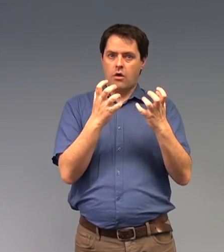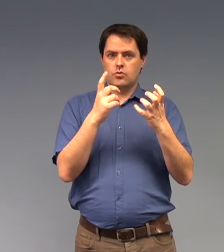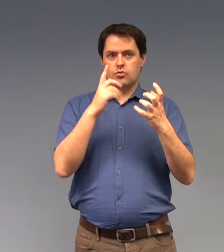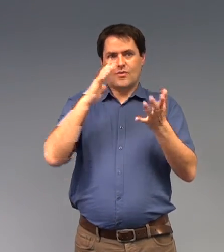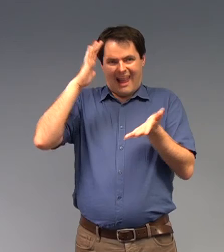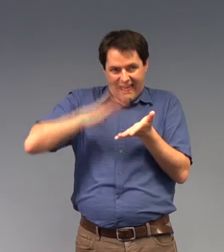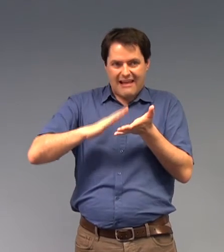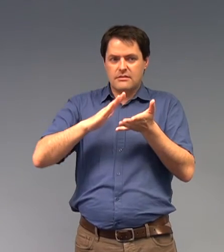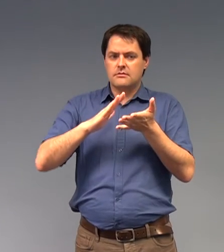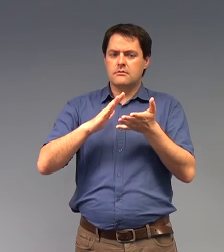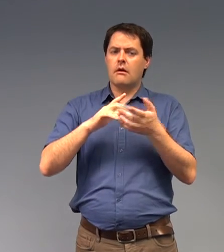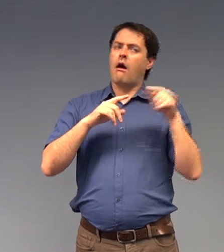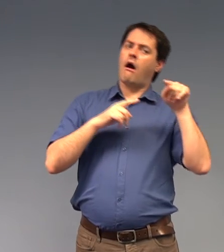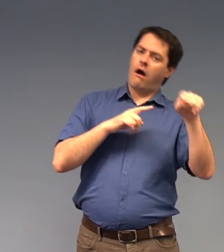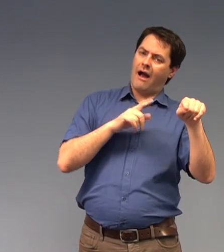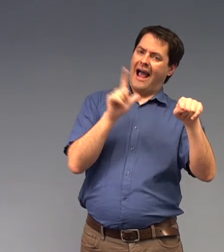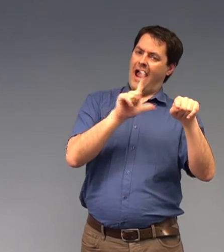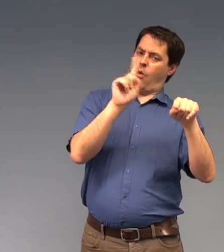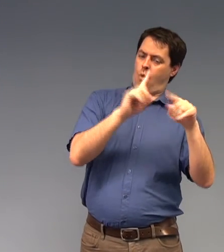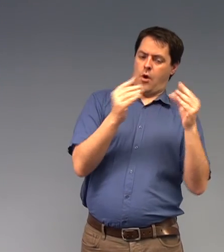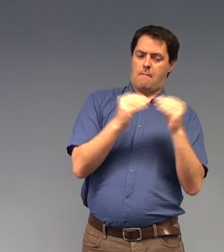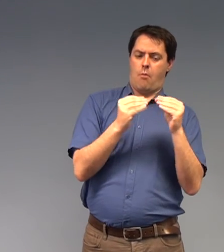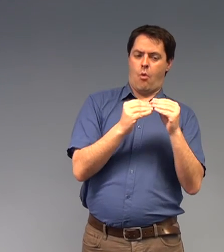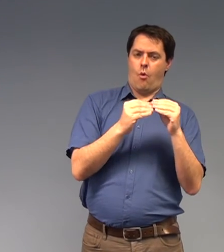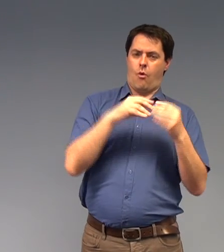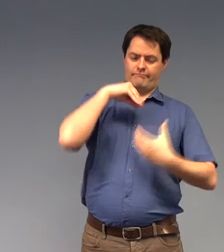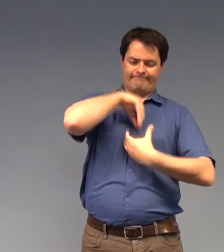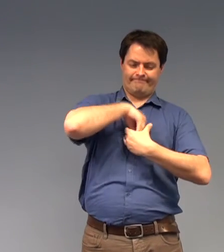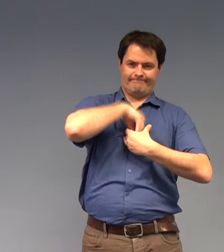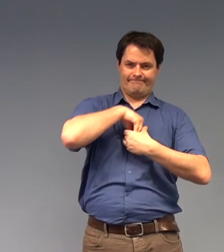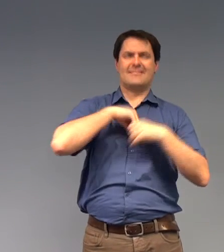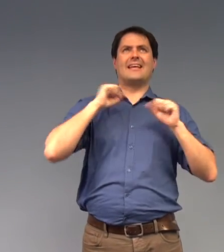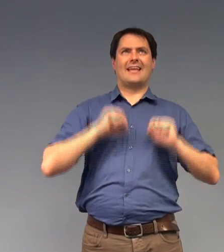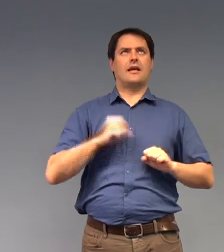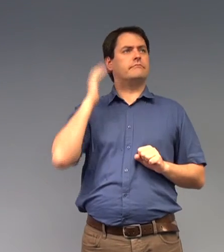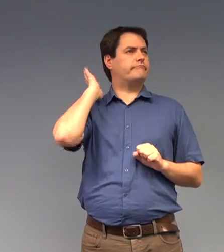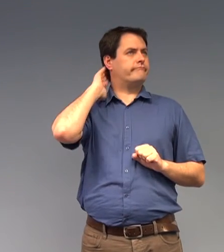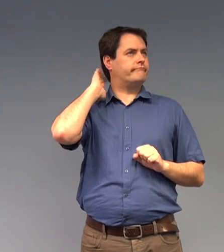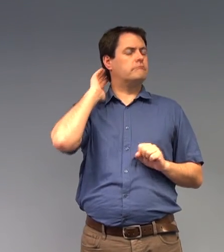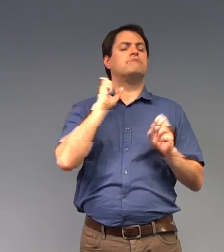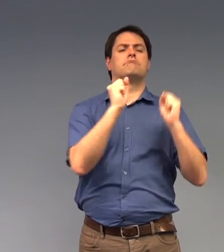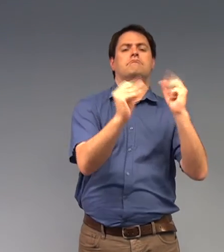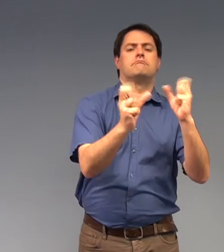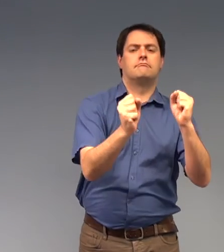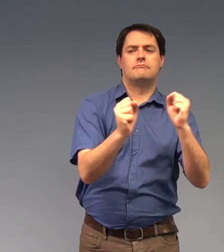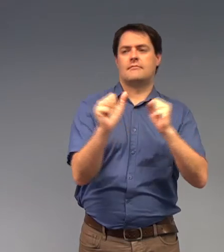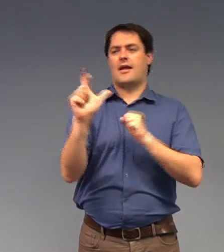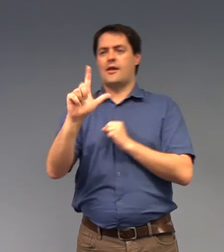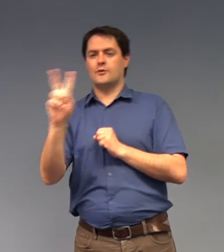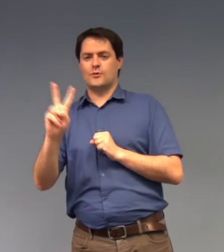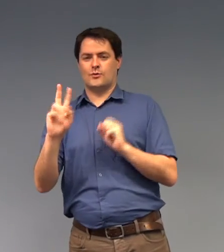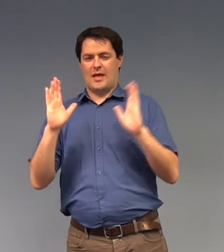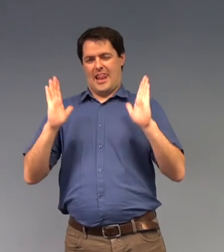So, it seems that even though the aim was to reduce the cognitive effort,